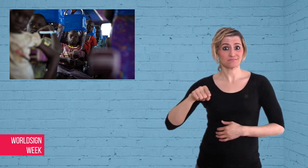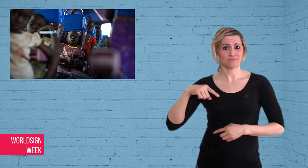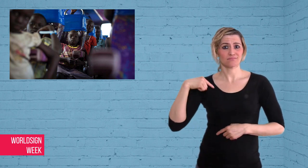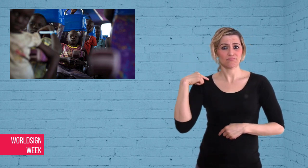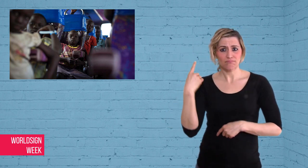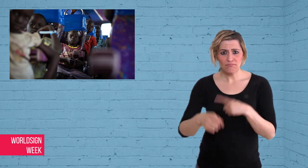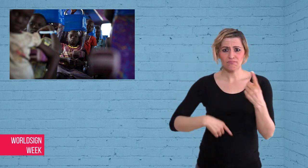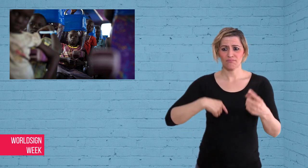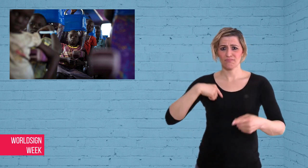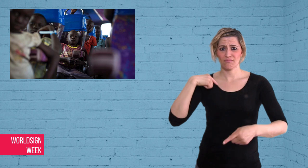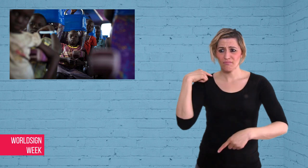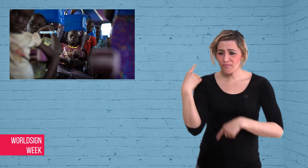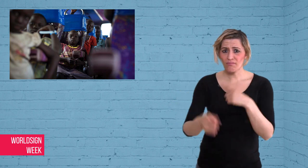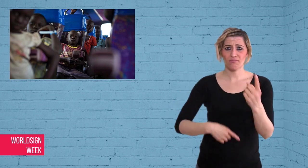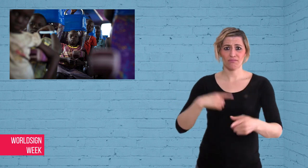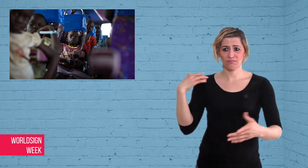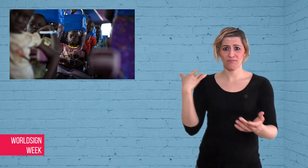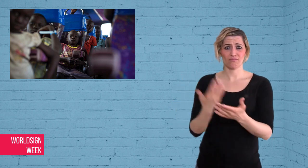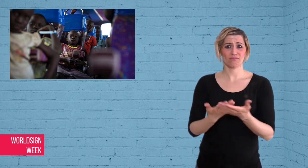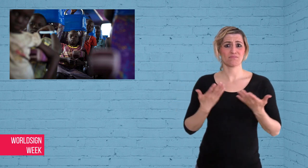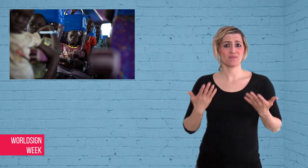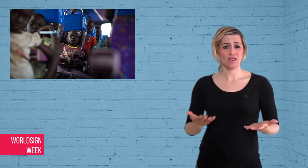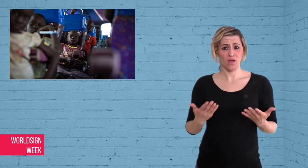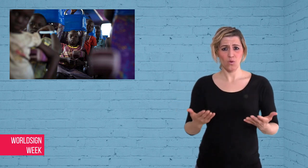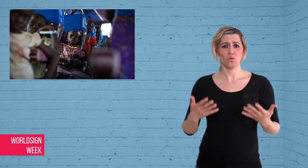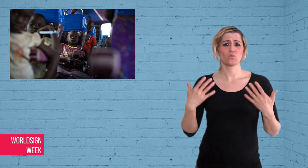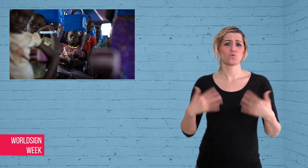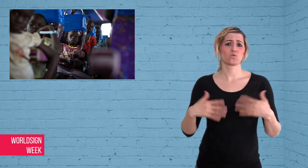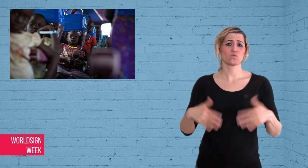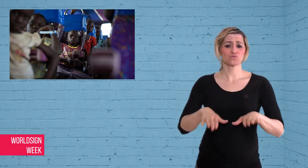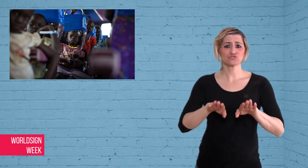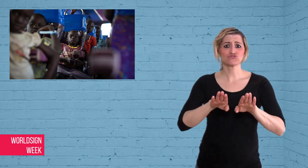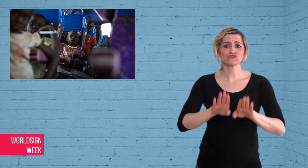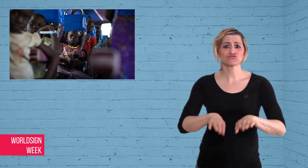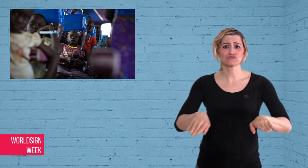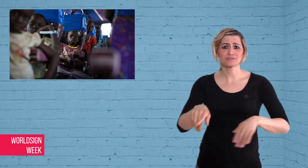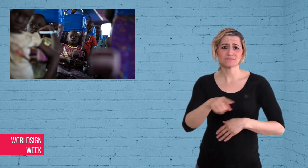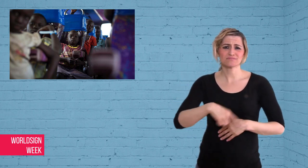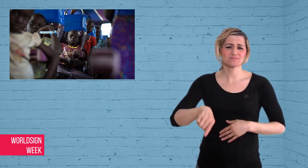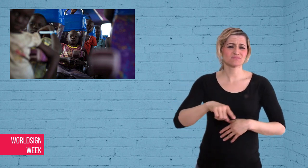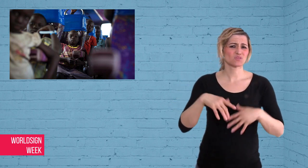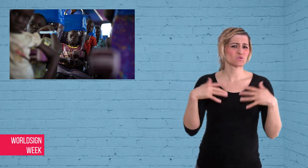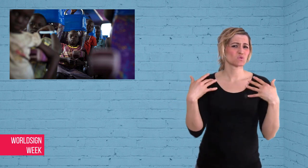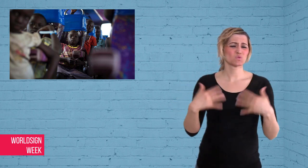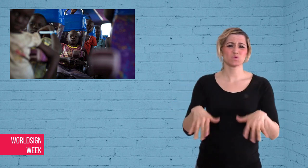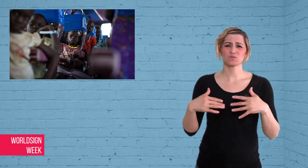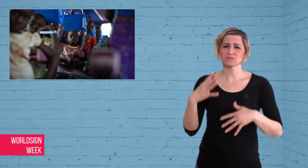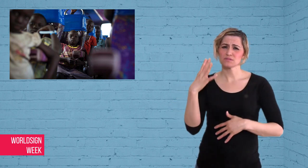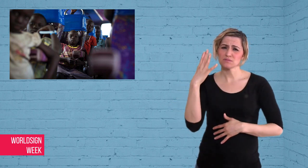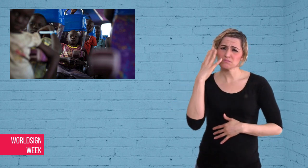2013, South Sudan children have